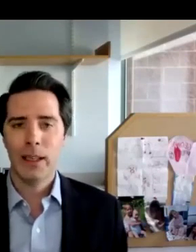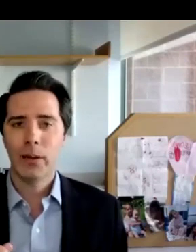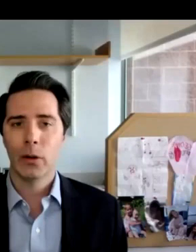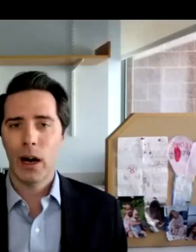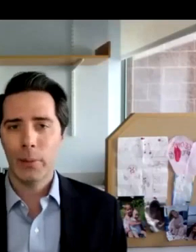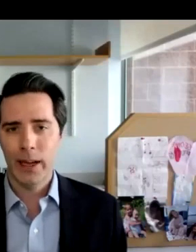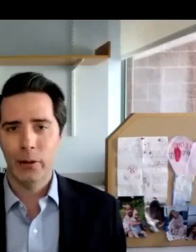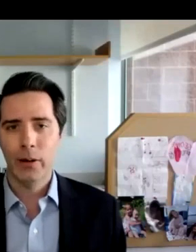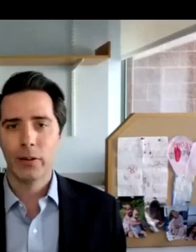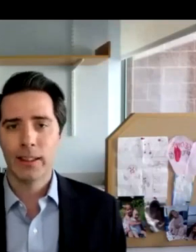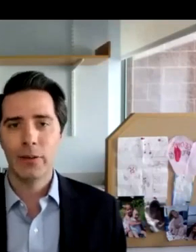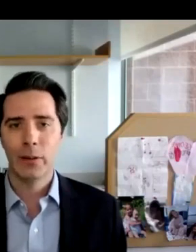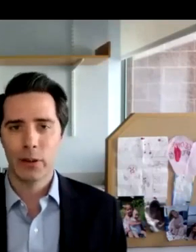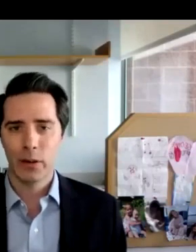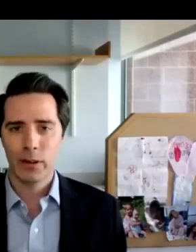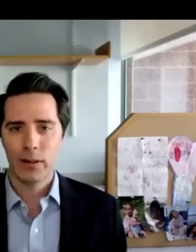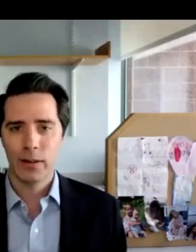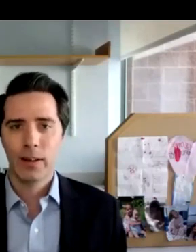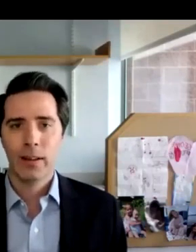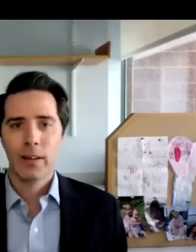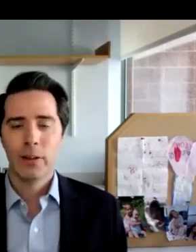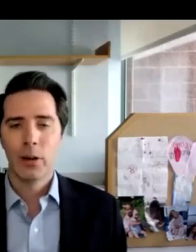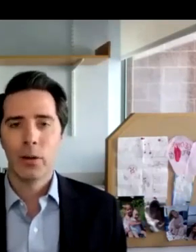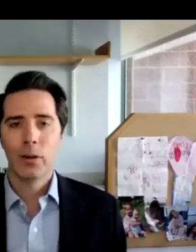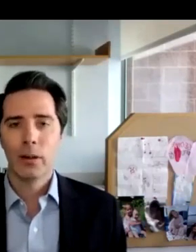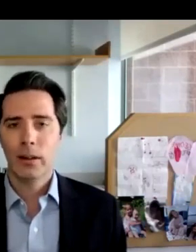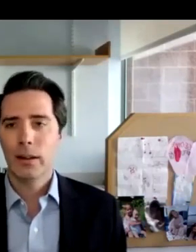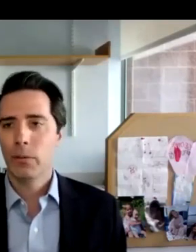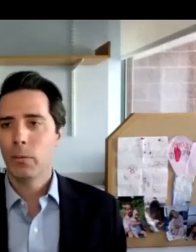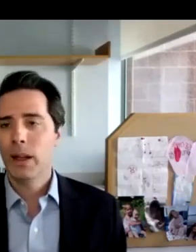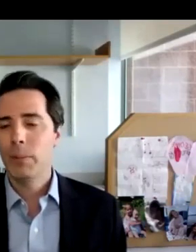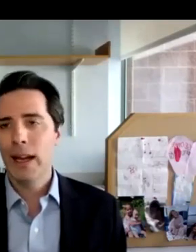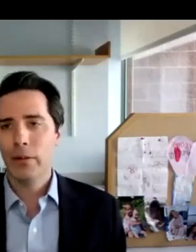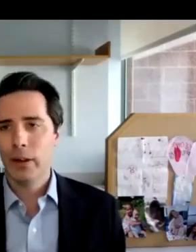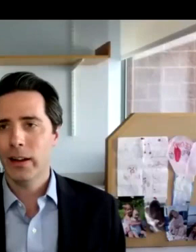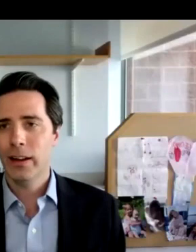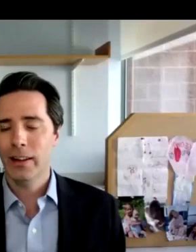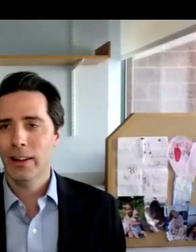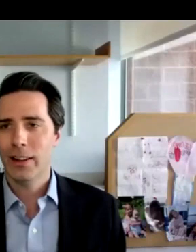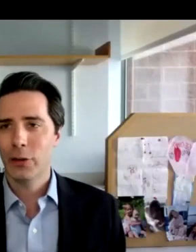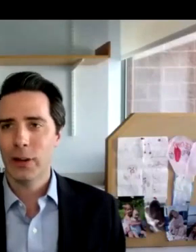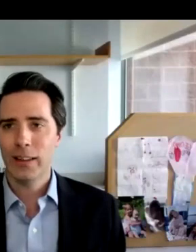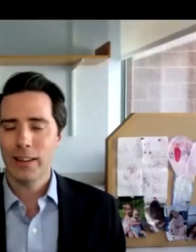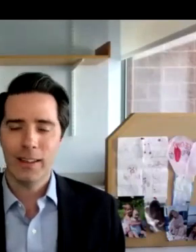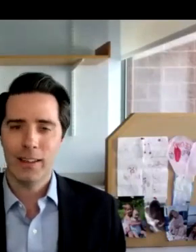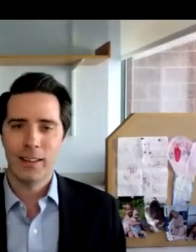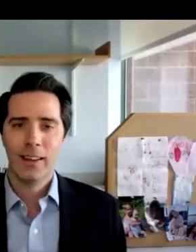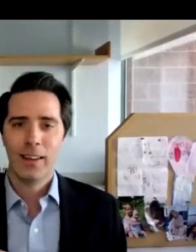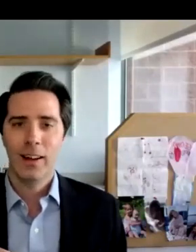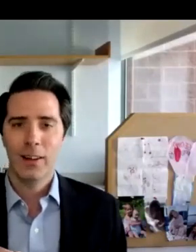in or opt out of receiving the results